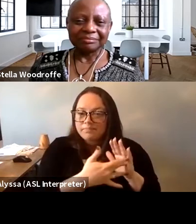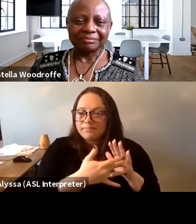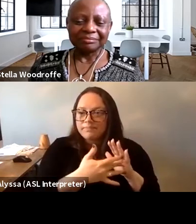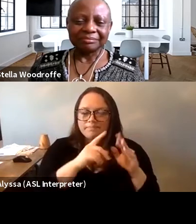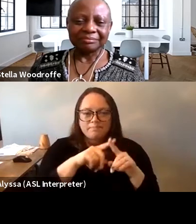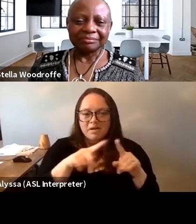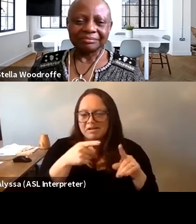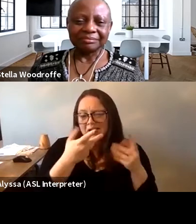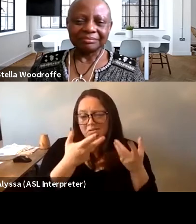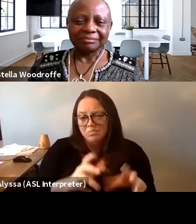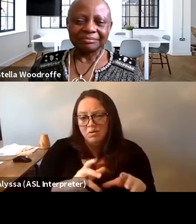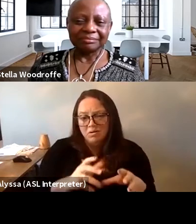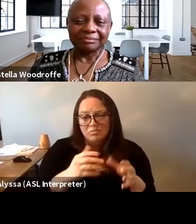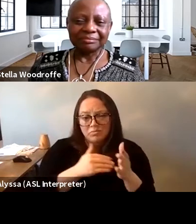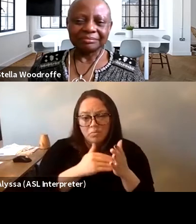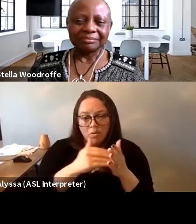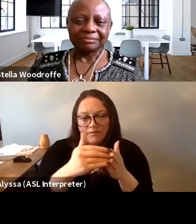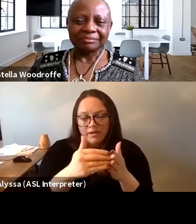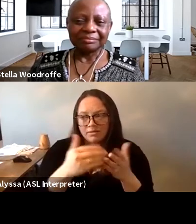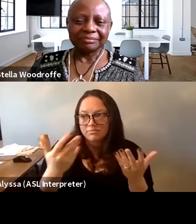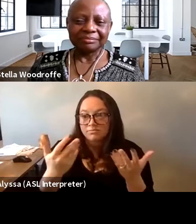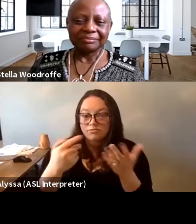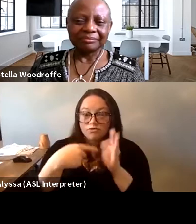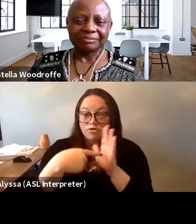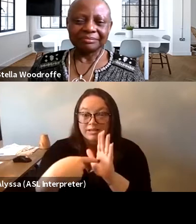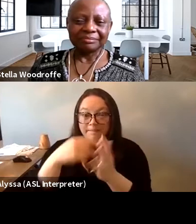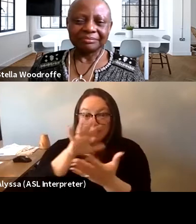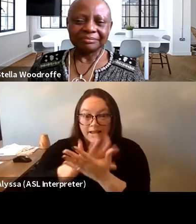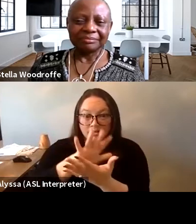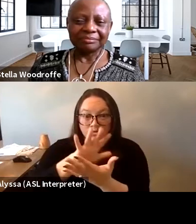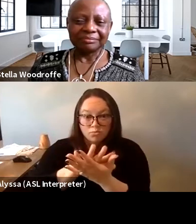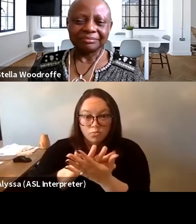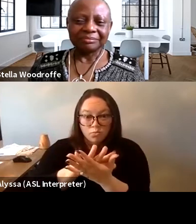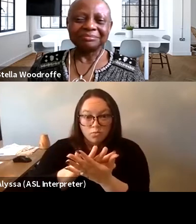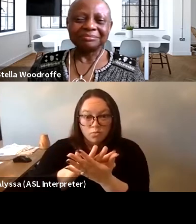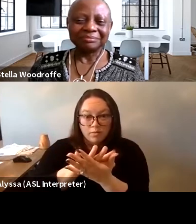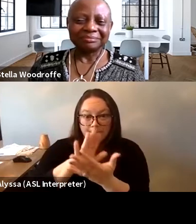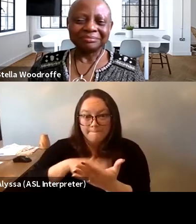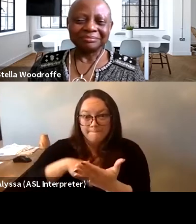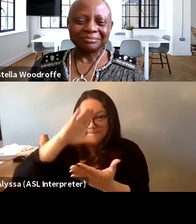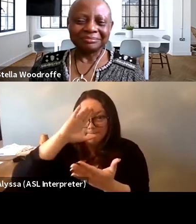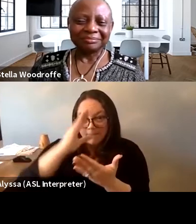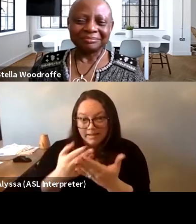He was there. You know, I was there. You know, his hideaway